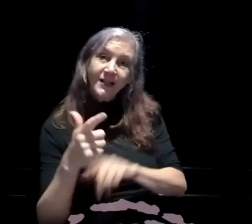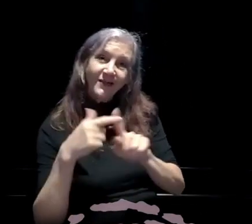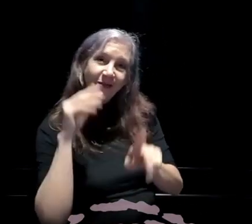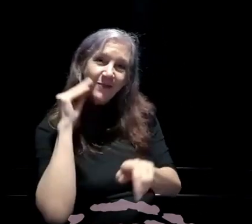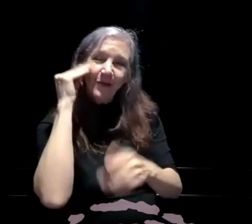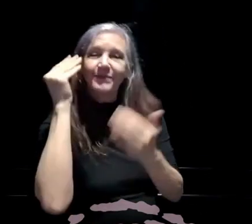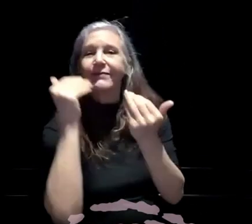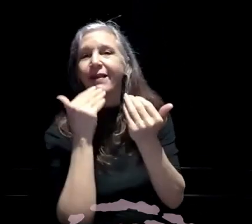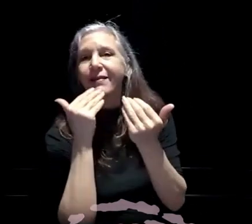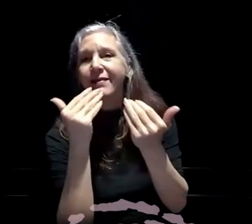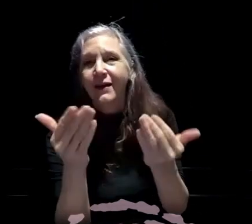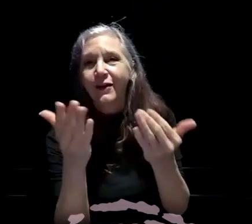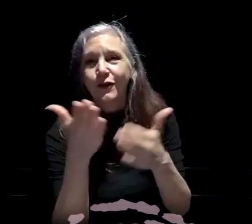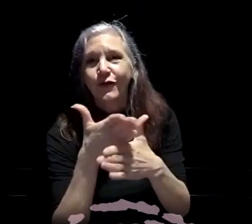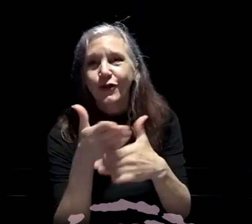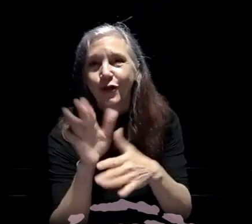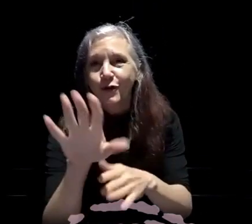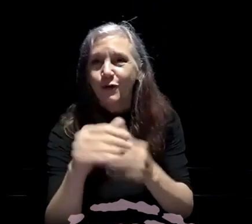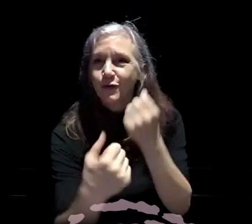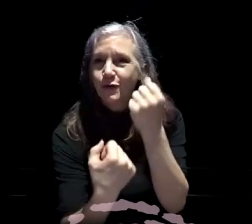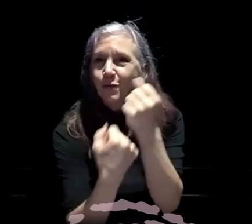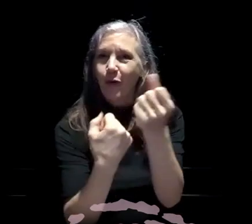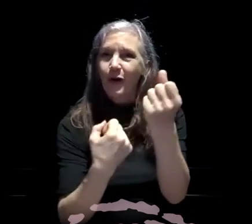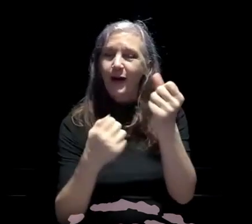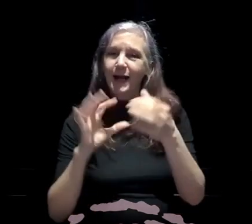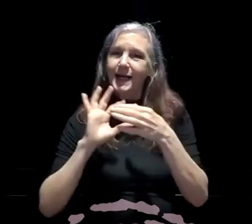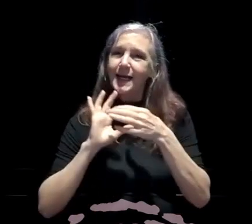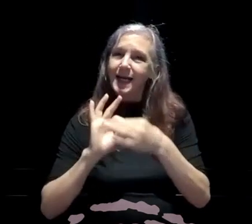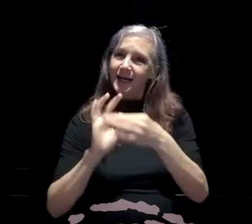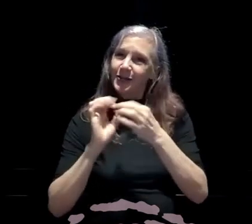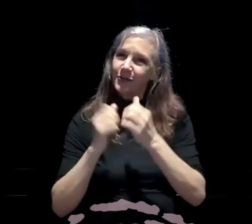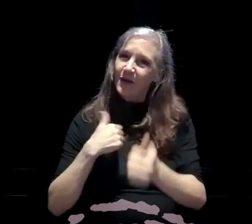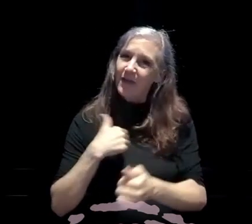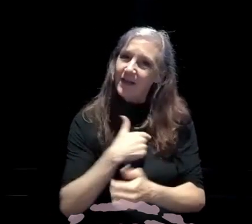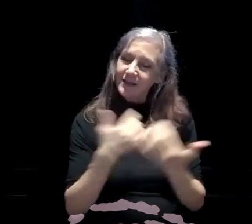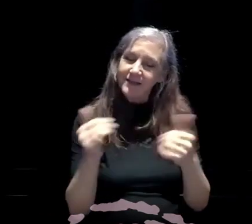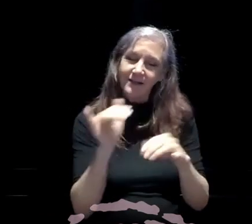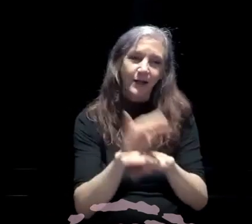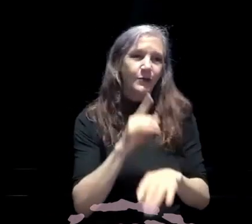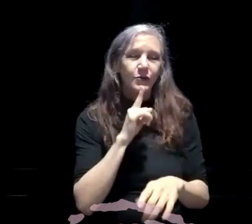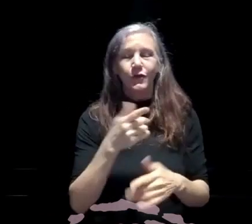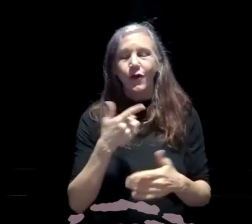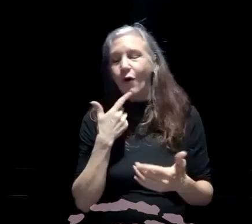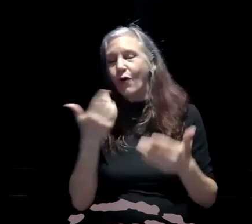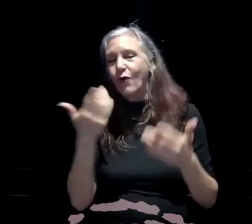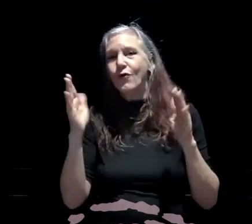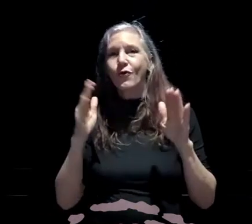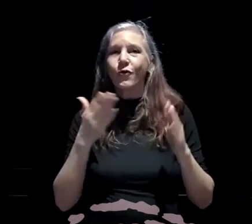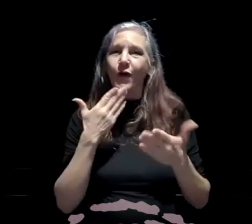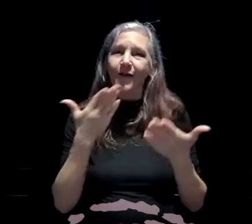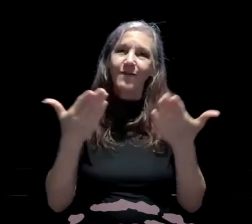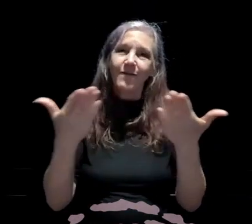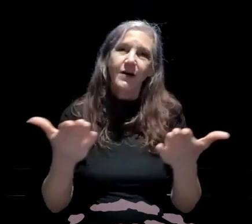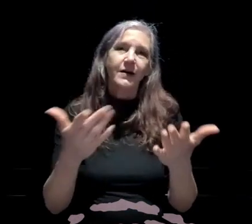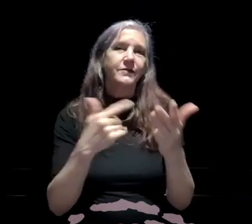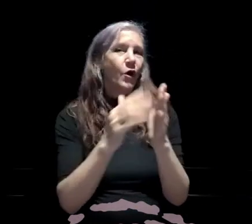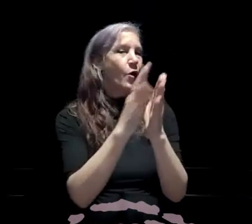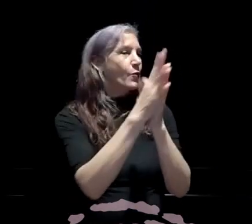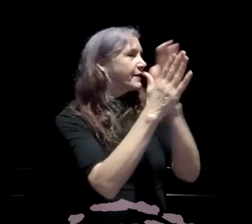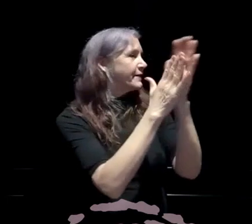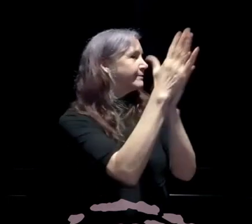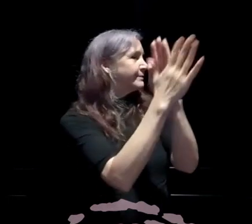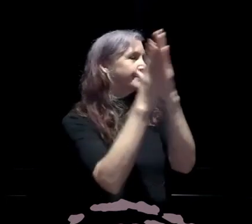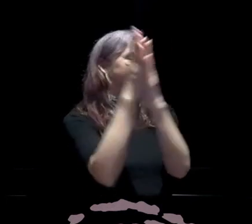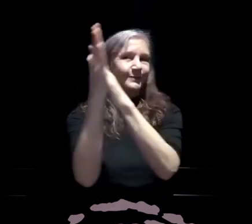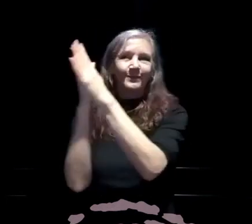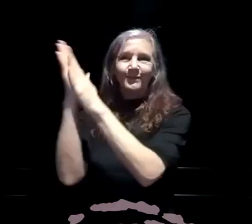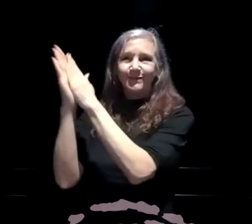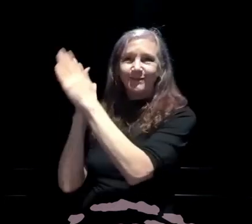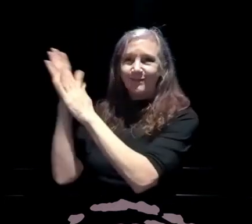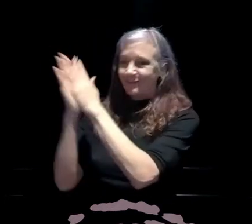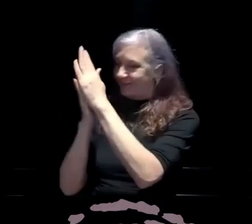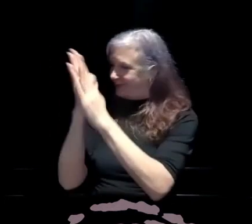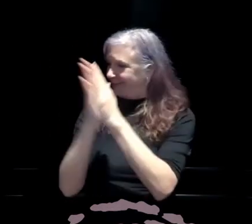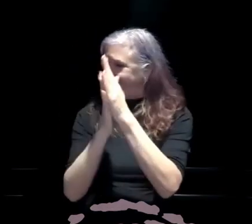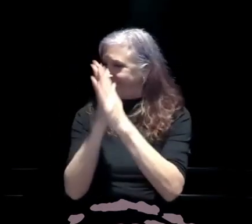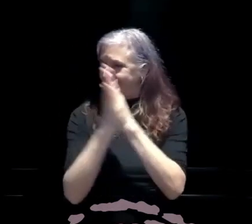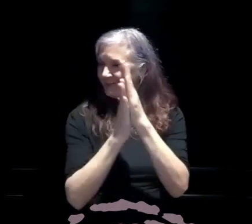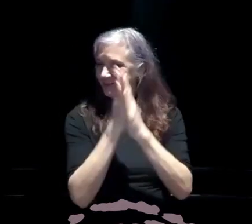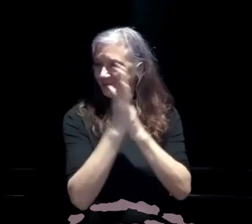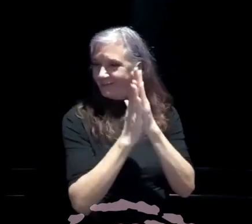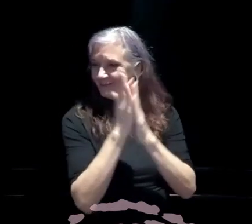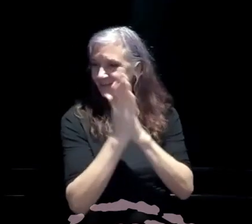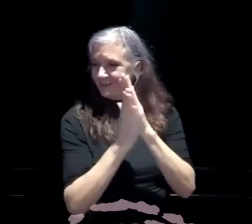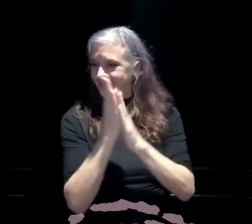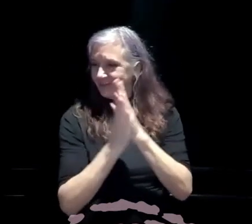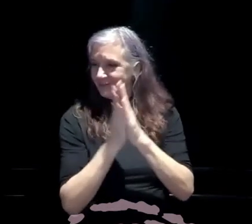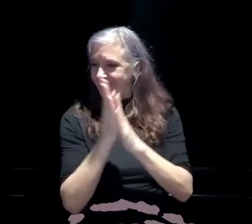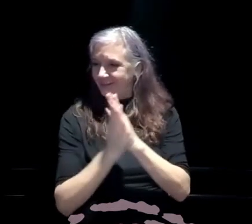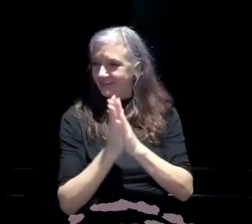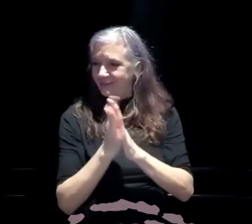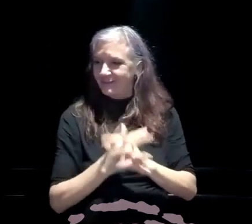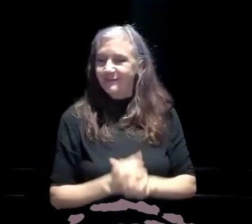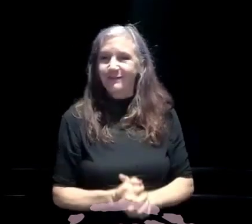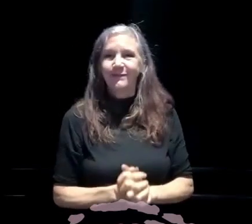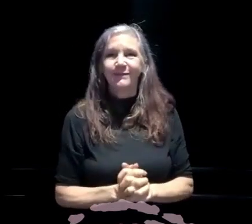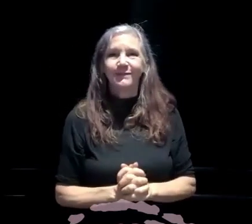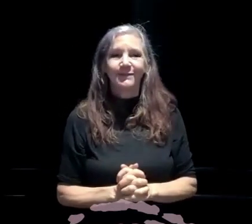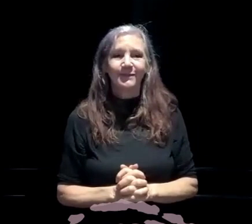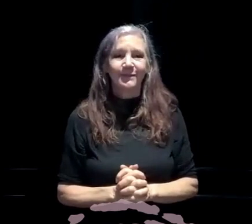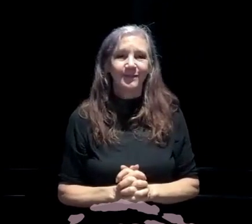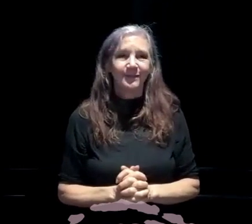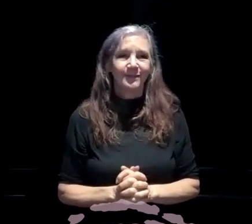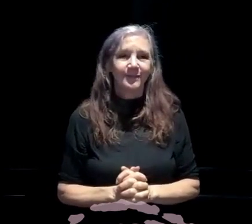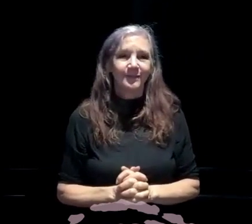Thank you again for sharing your support and connection with us tonight. We're so grateful. Let's give the entire crowd a big round of